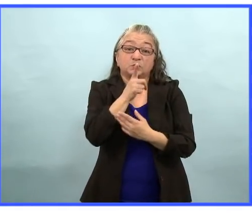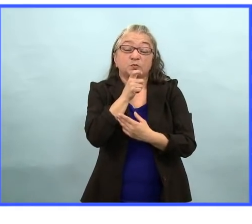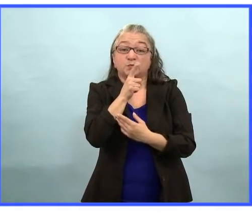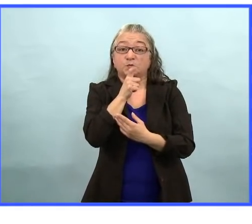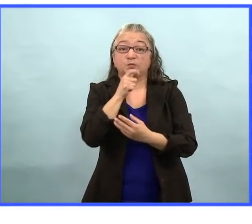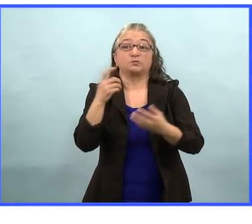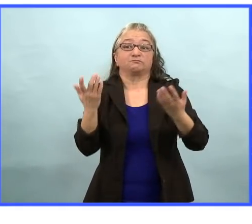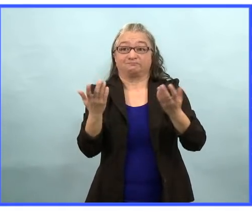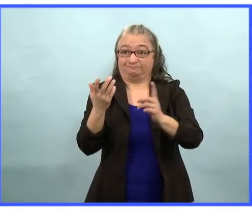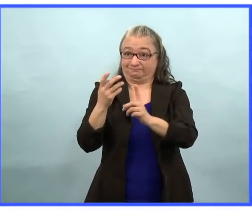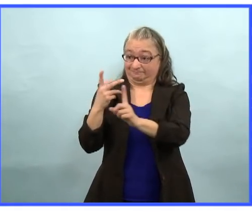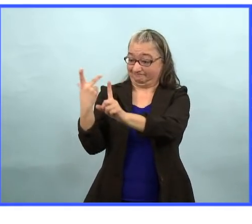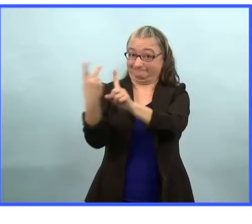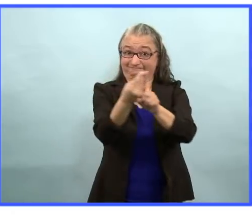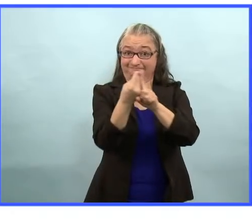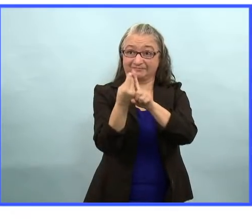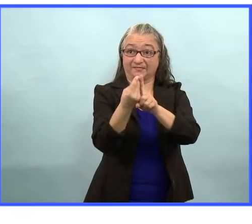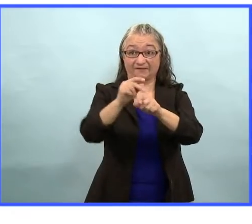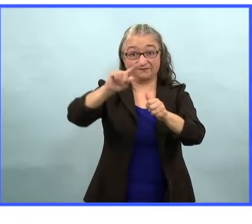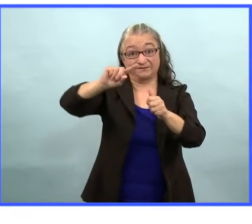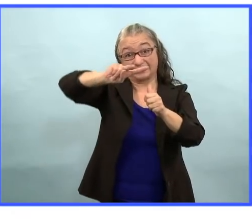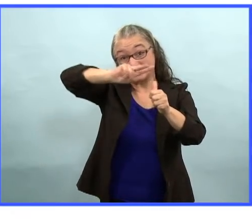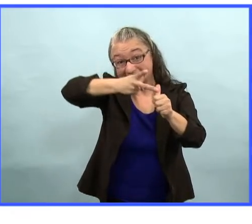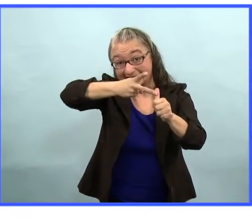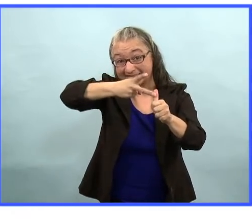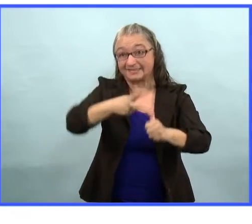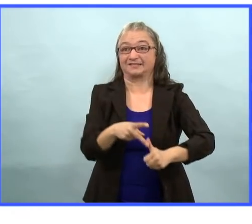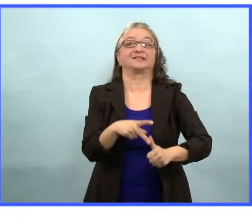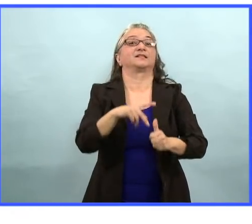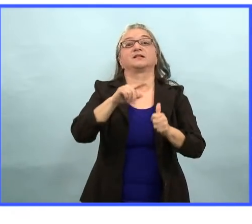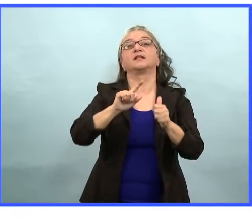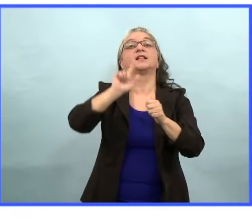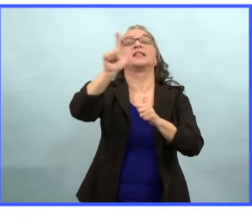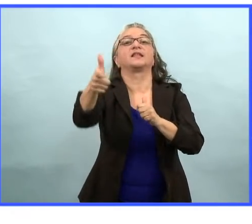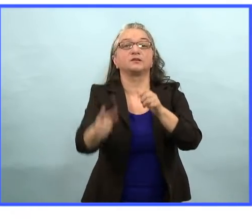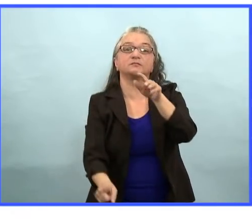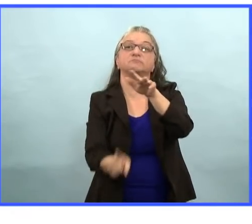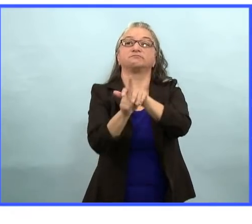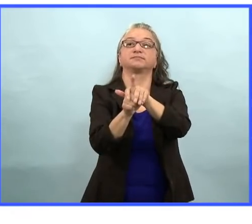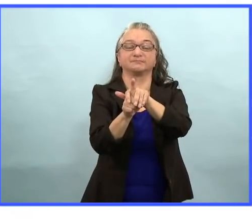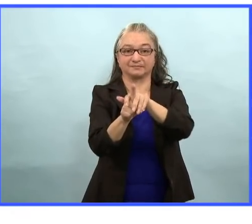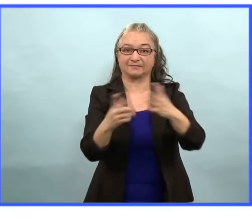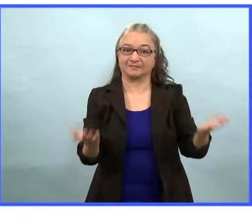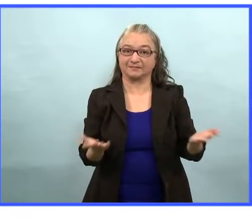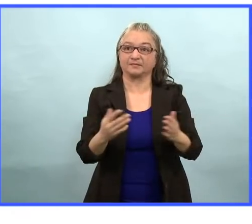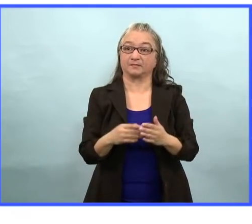a second dose is received and again the red bars represent members of bypoc communities and the